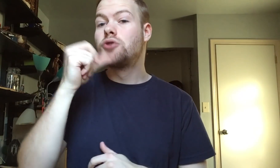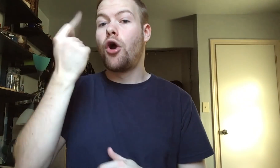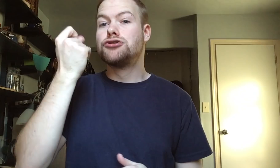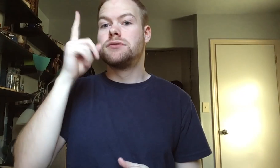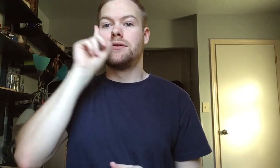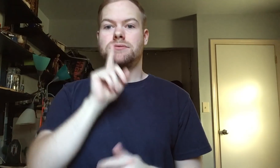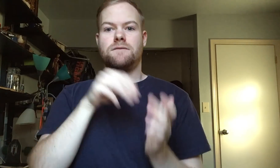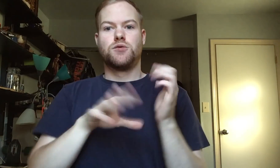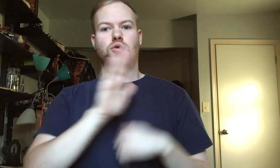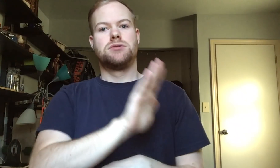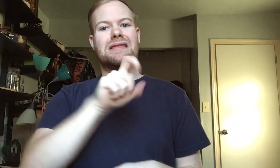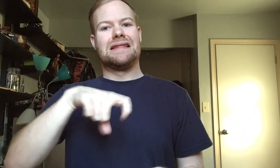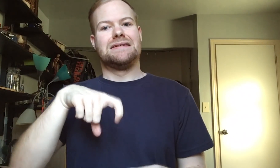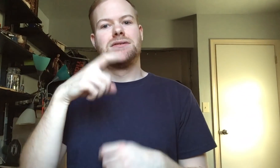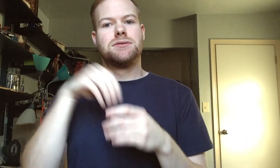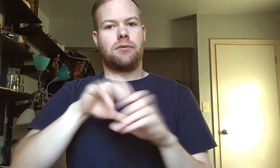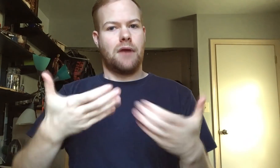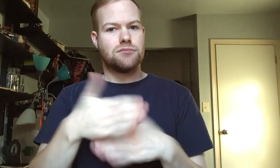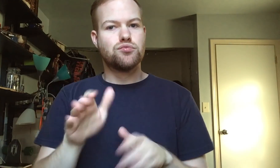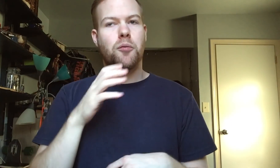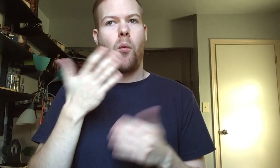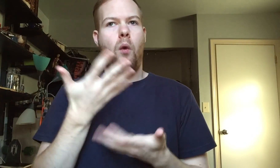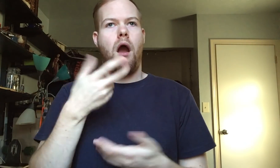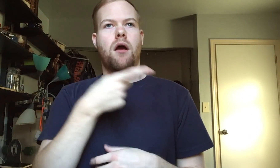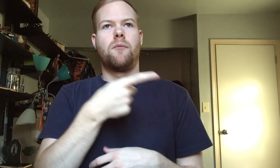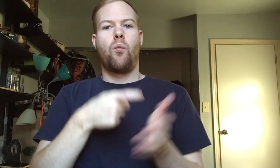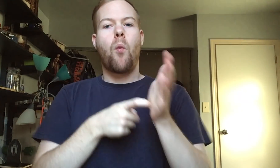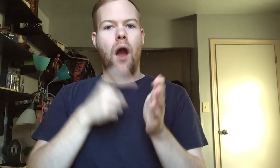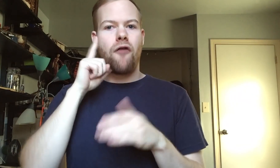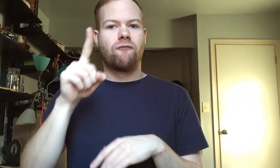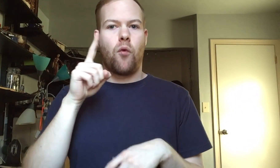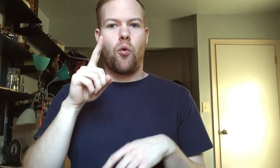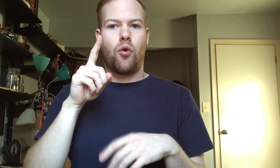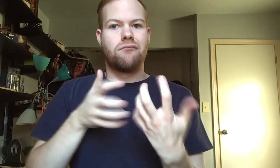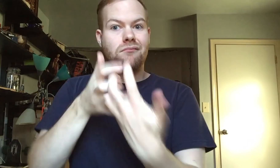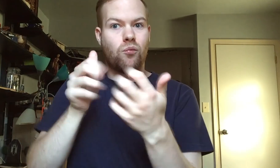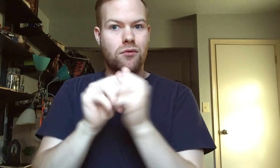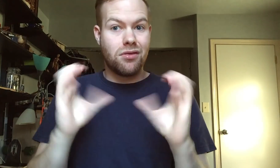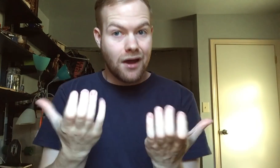don’t understand the deaf student’s needs, what they require for being in the class.